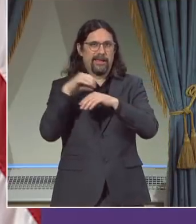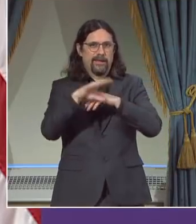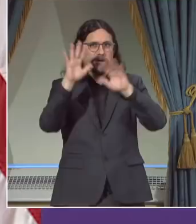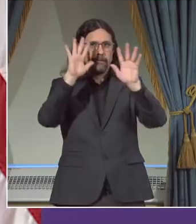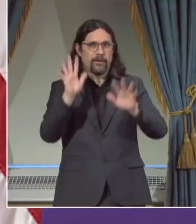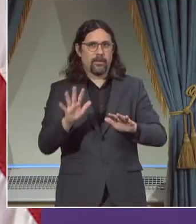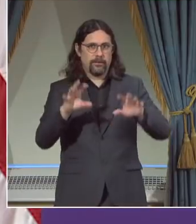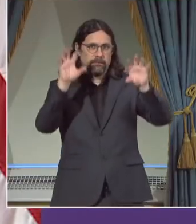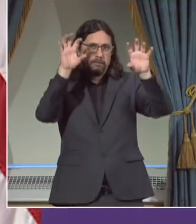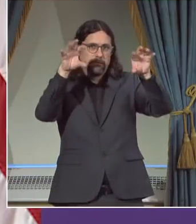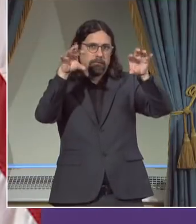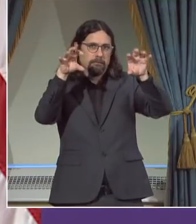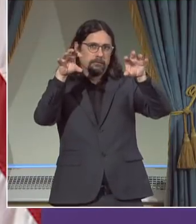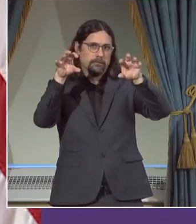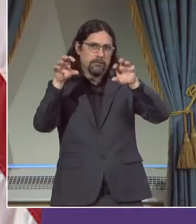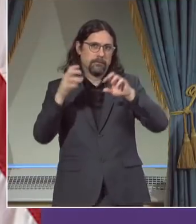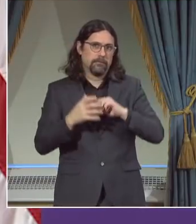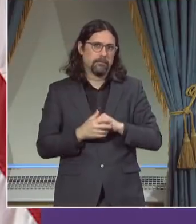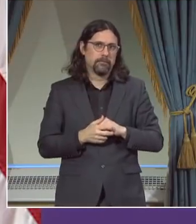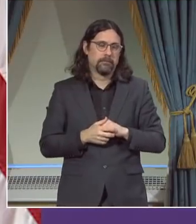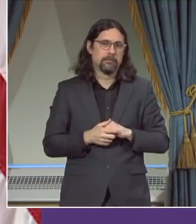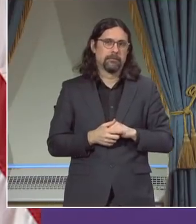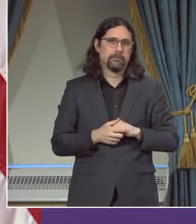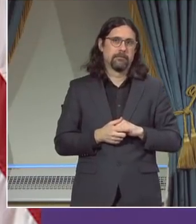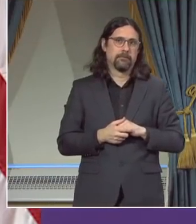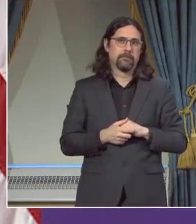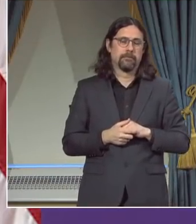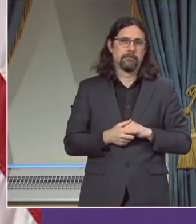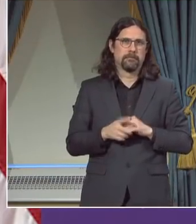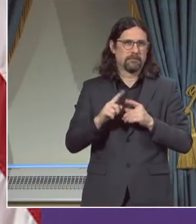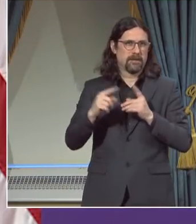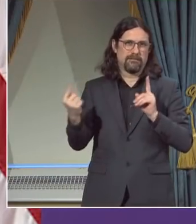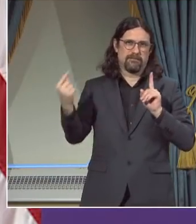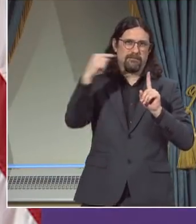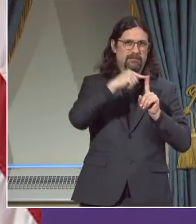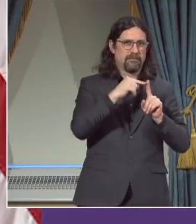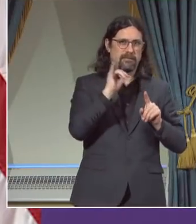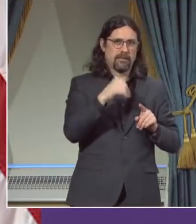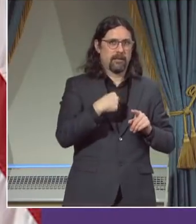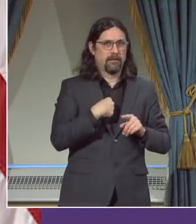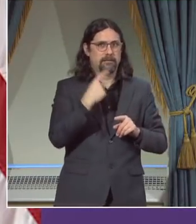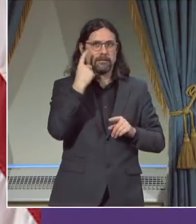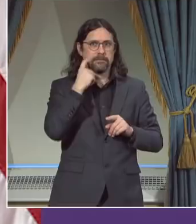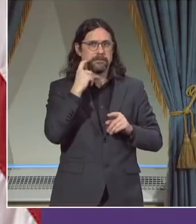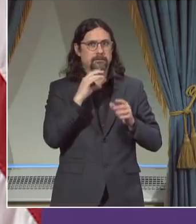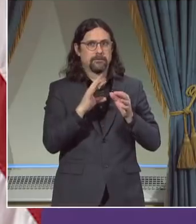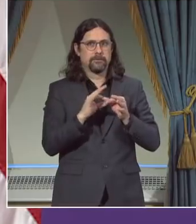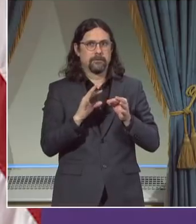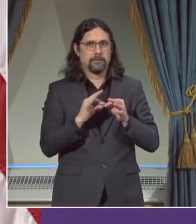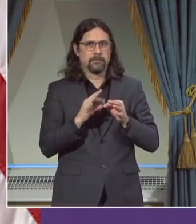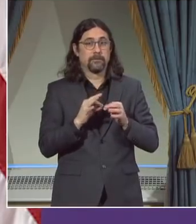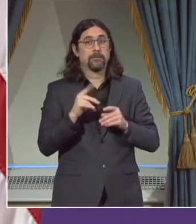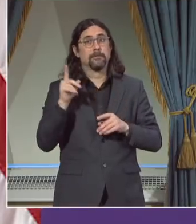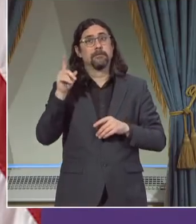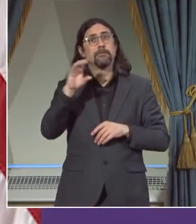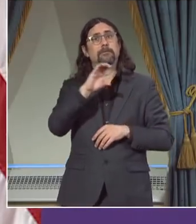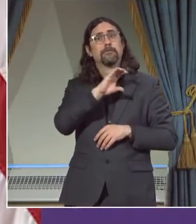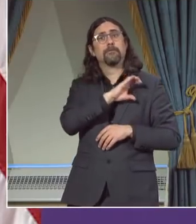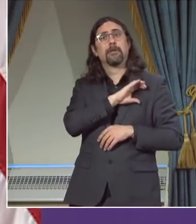AVEAGRE SITUATION WITH THE WEATHER, BUT IT'S VRYE MUCH CONNECTED TO WHAT I JUST SAID. IF WE SEE -- AND